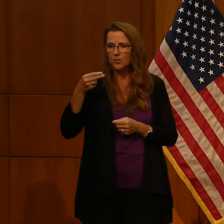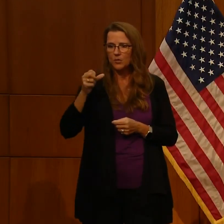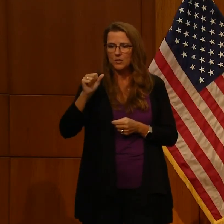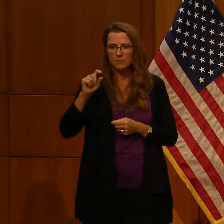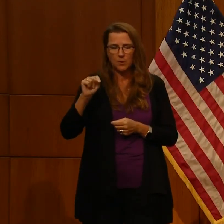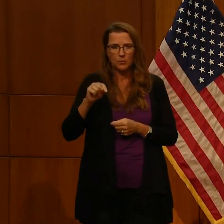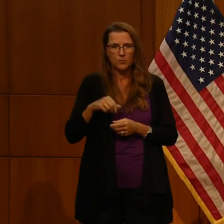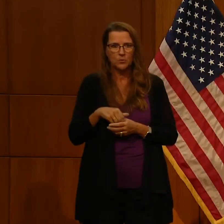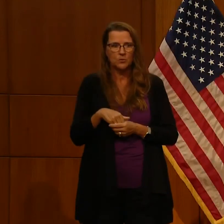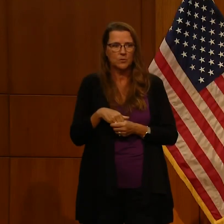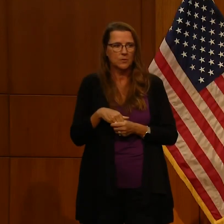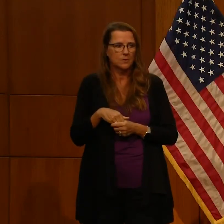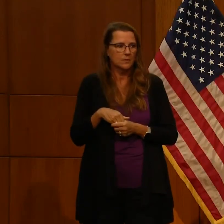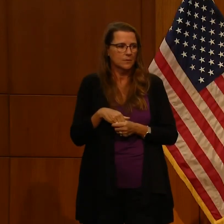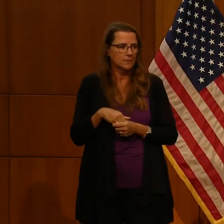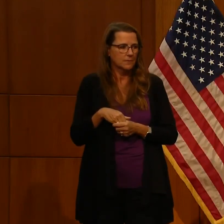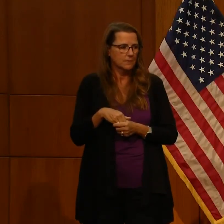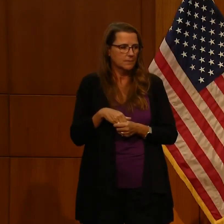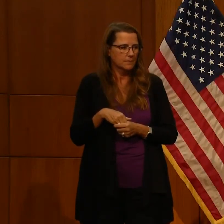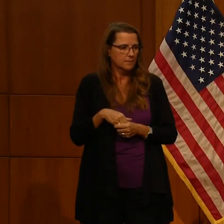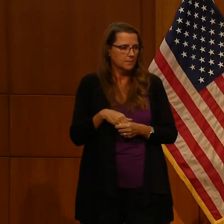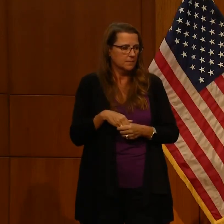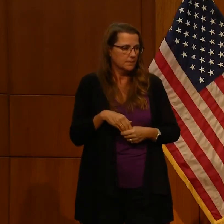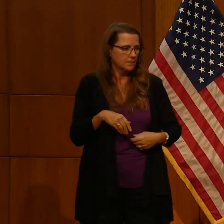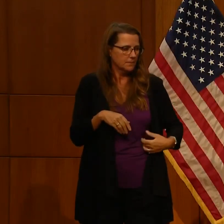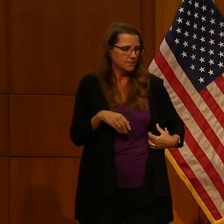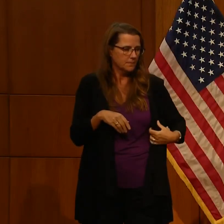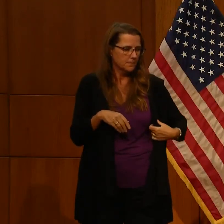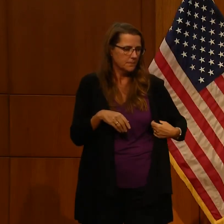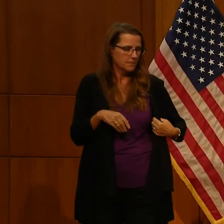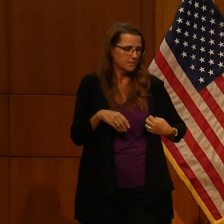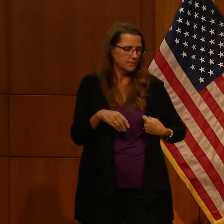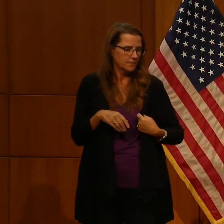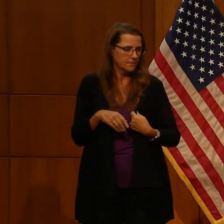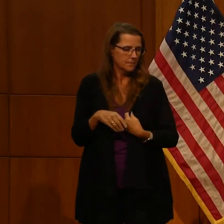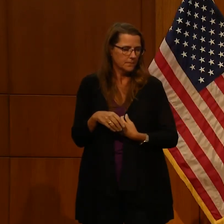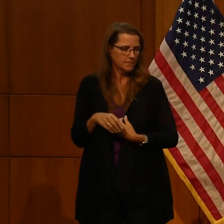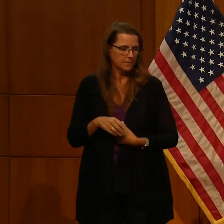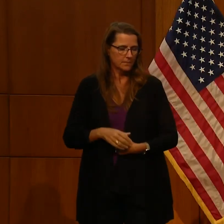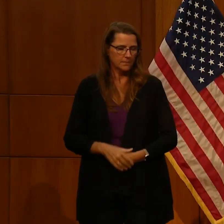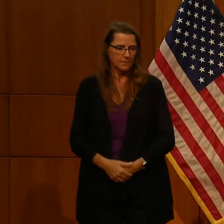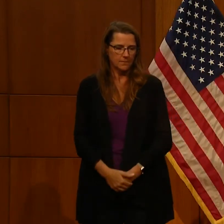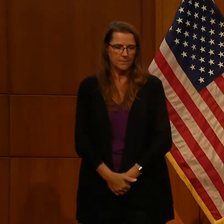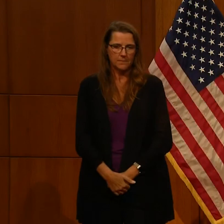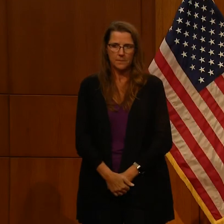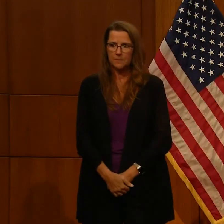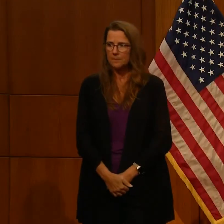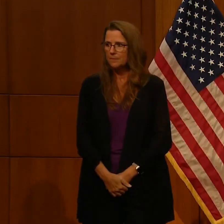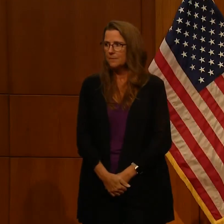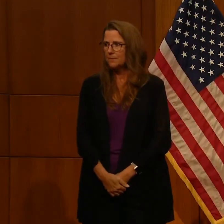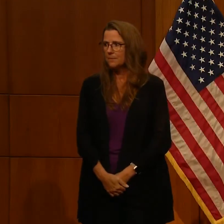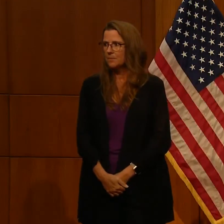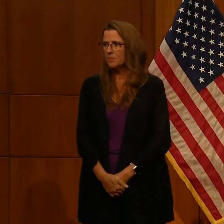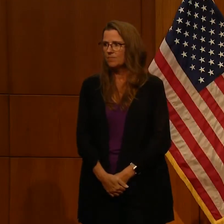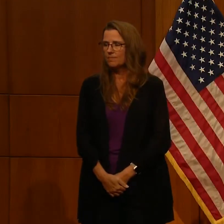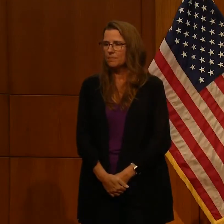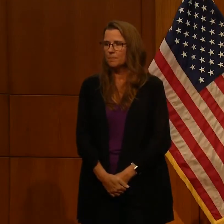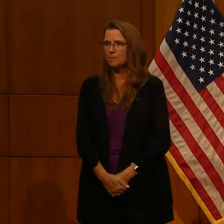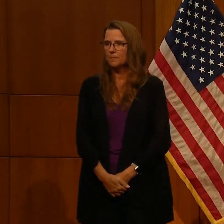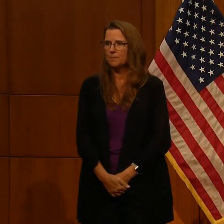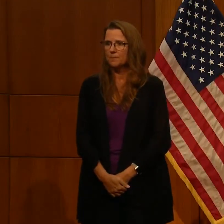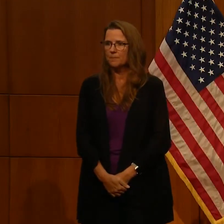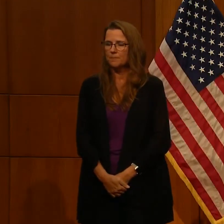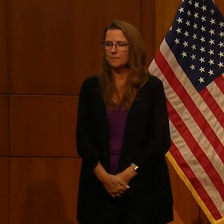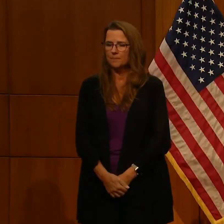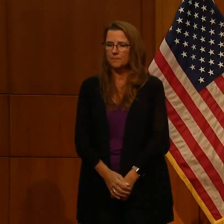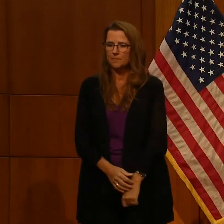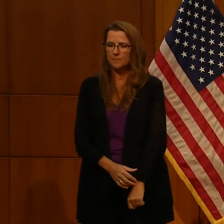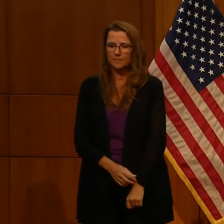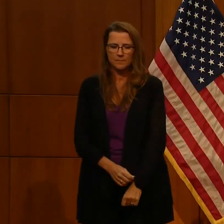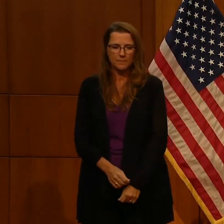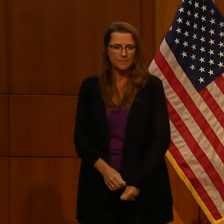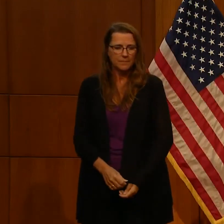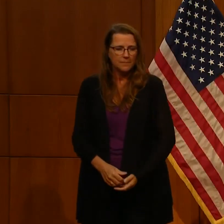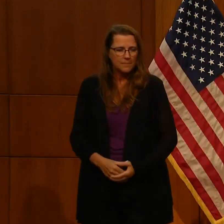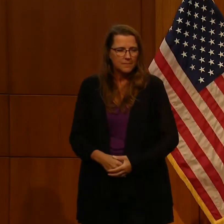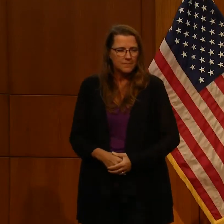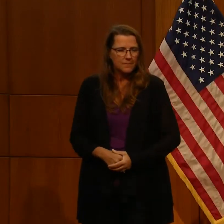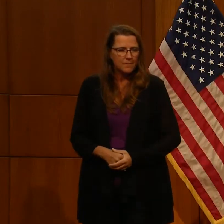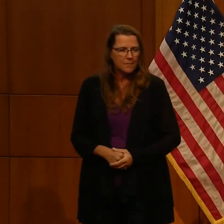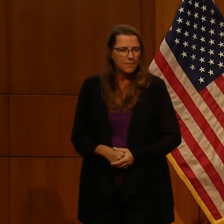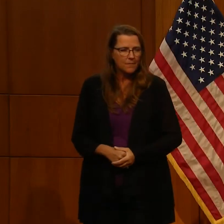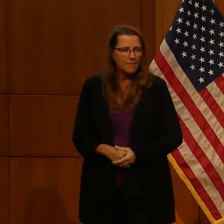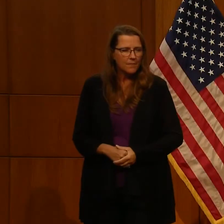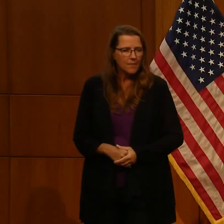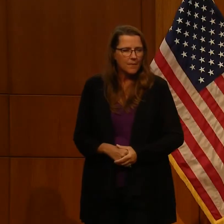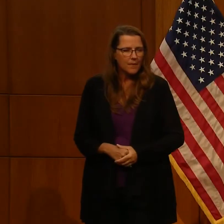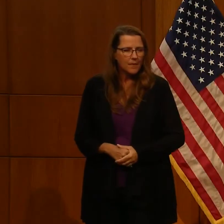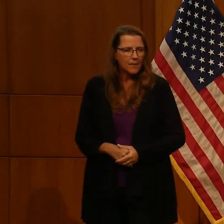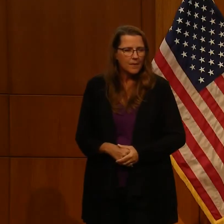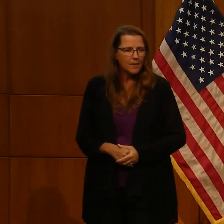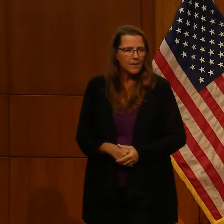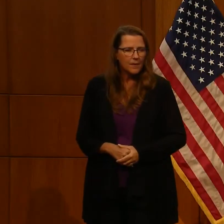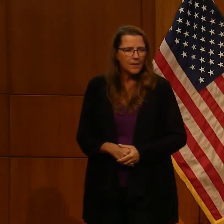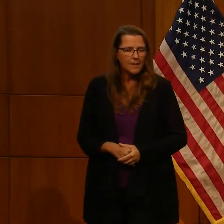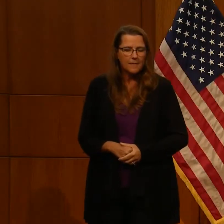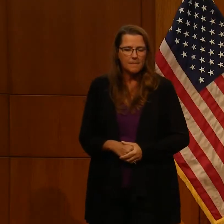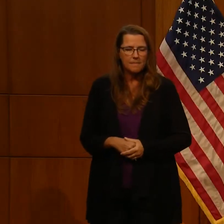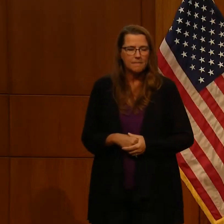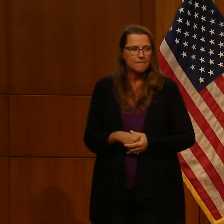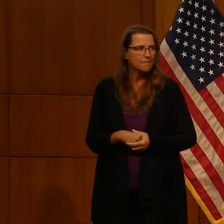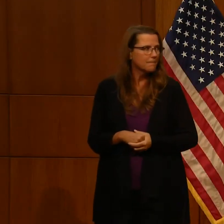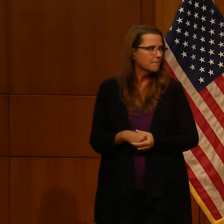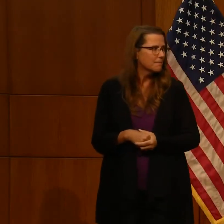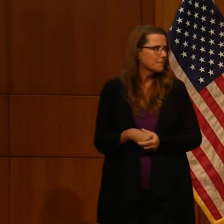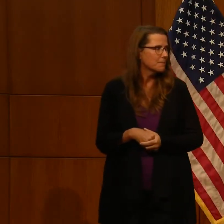WITH THE WASHINGTON POST? THAT.